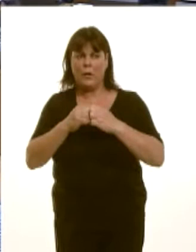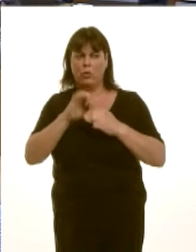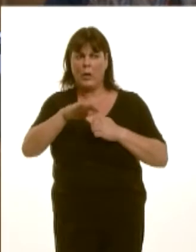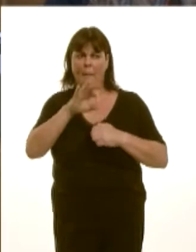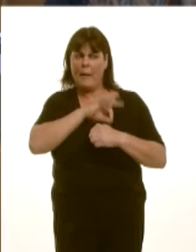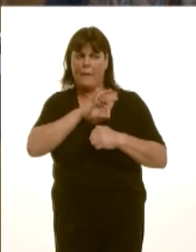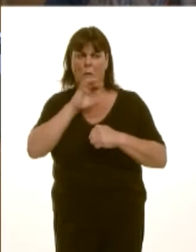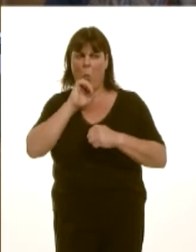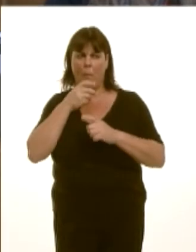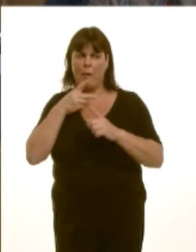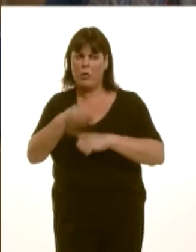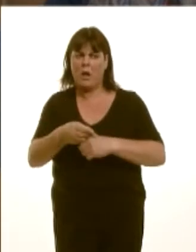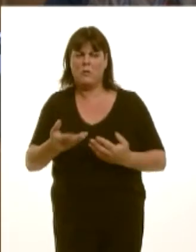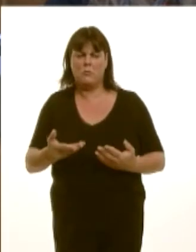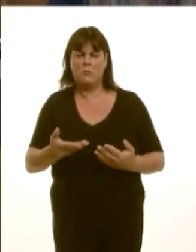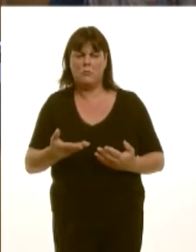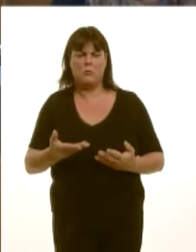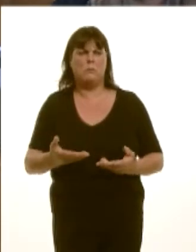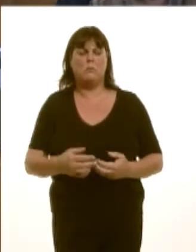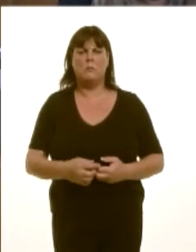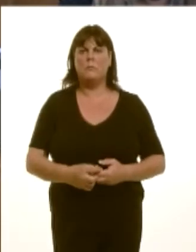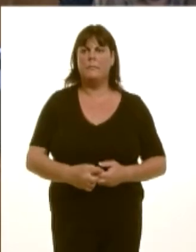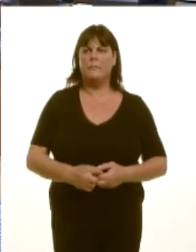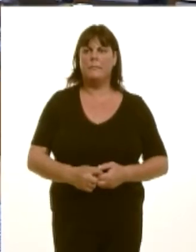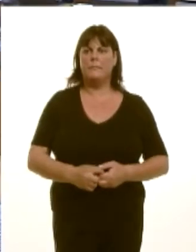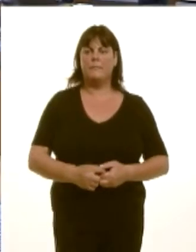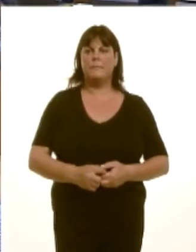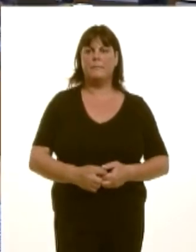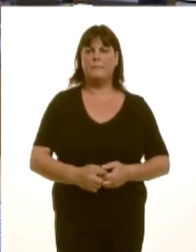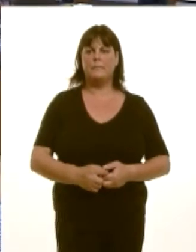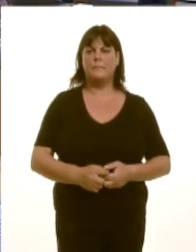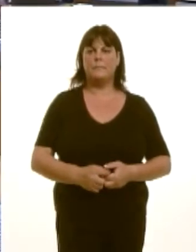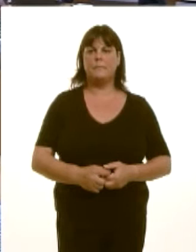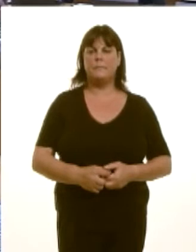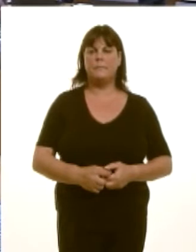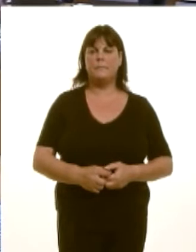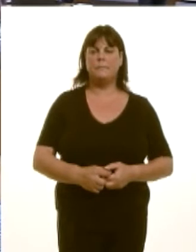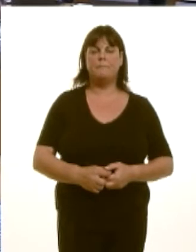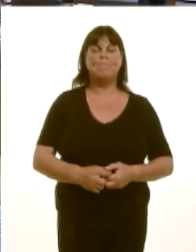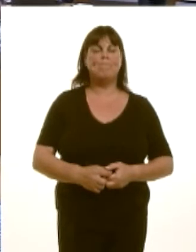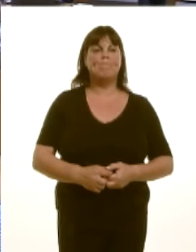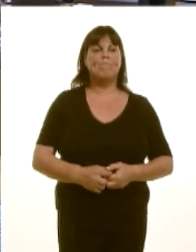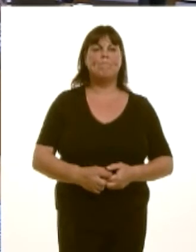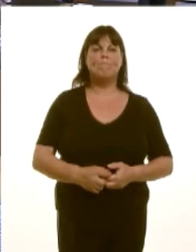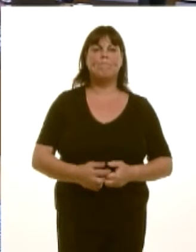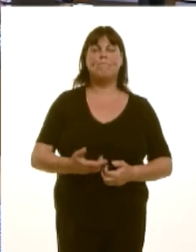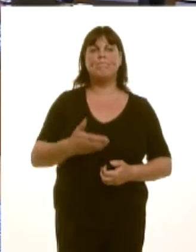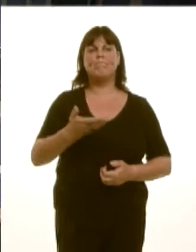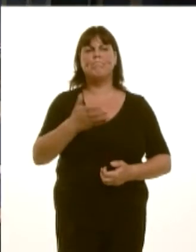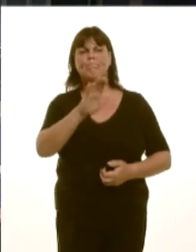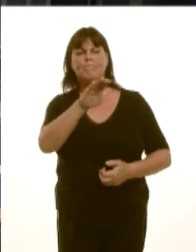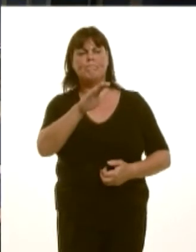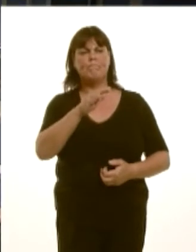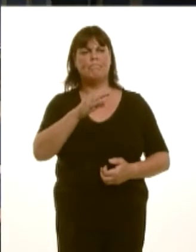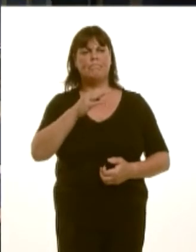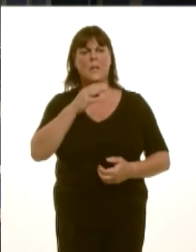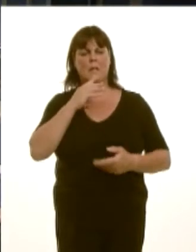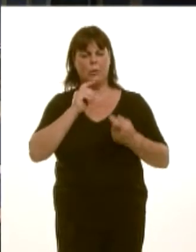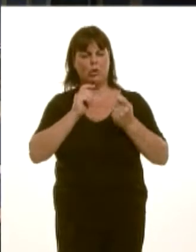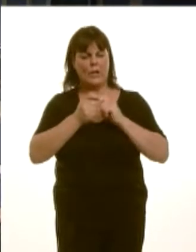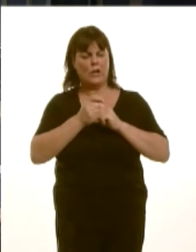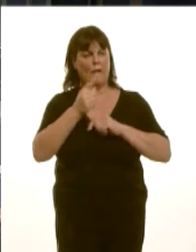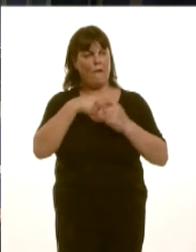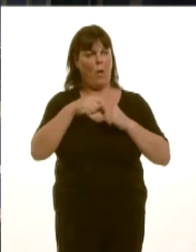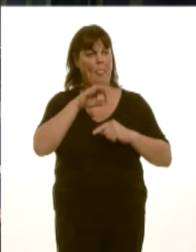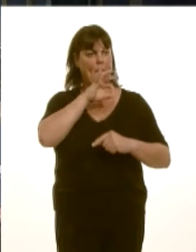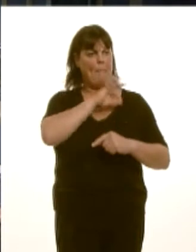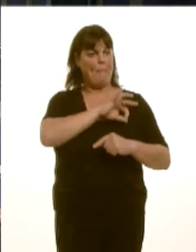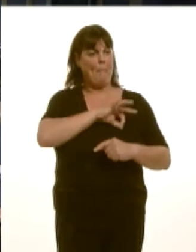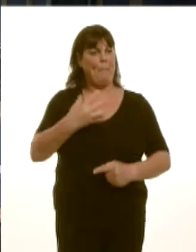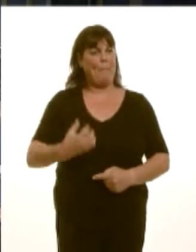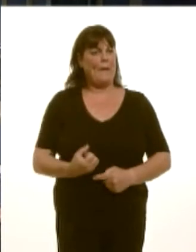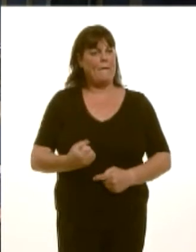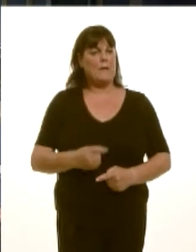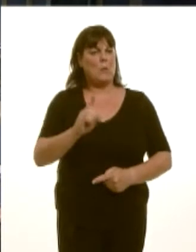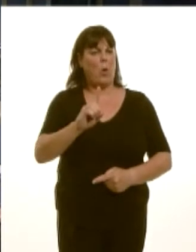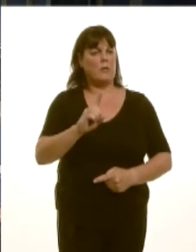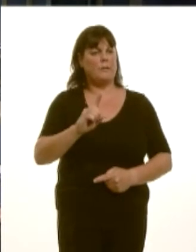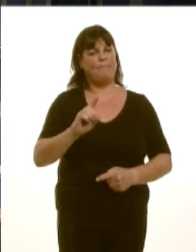Alun Ffred Jones: Part of the changes to the benefits system is the bedroom tax, which